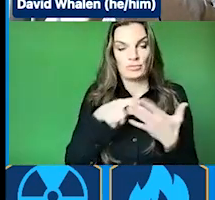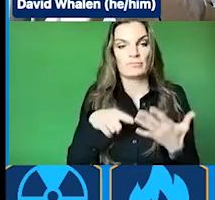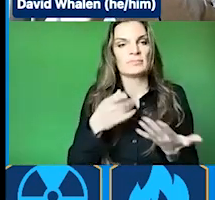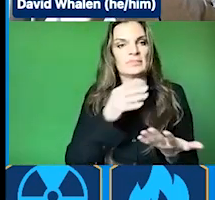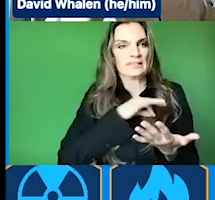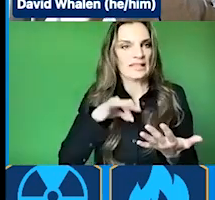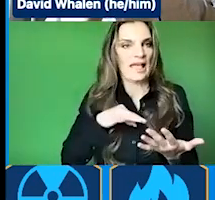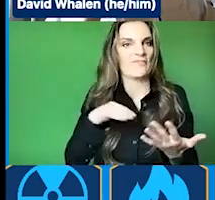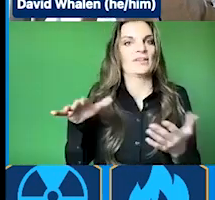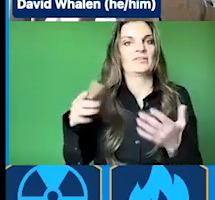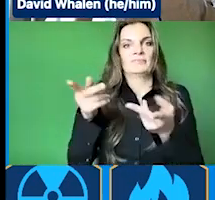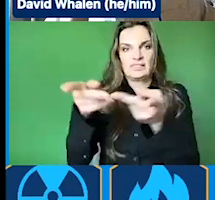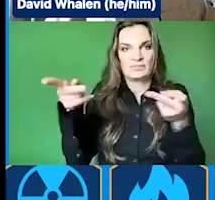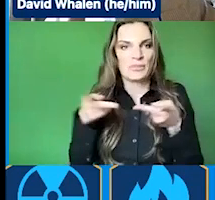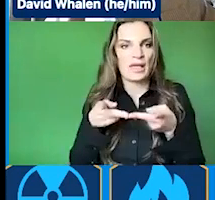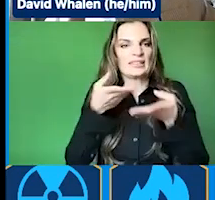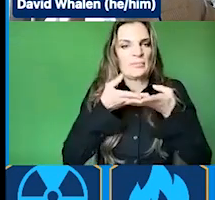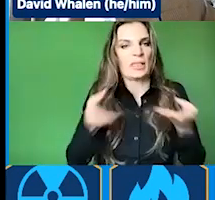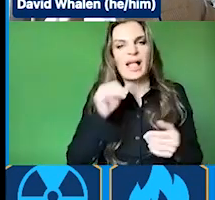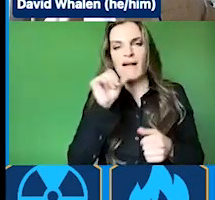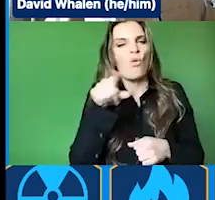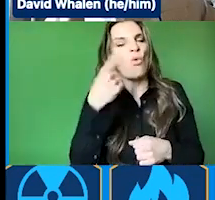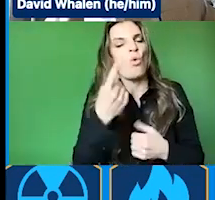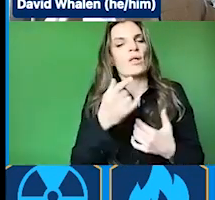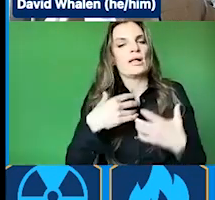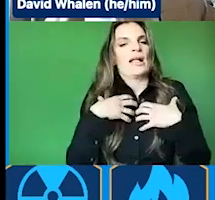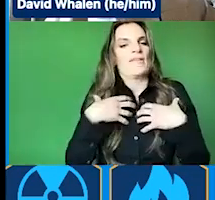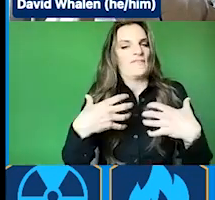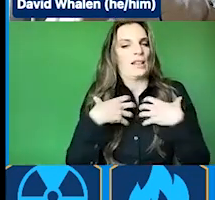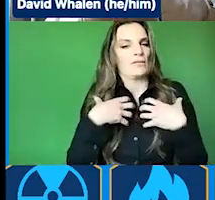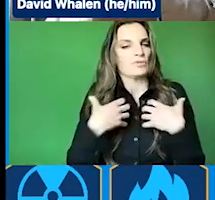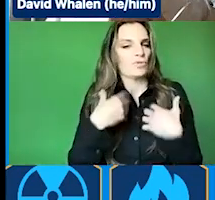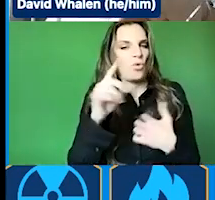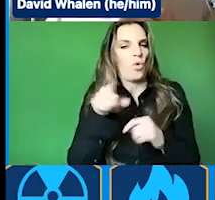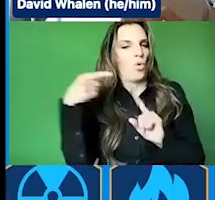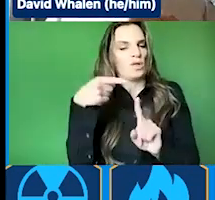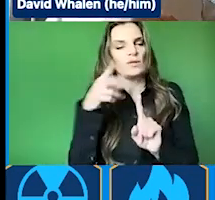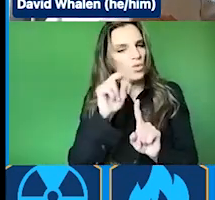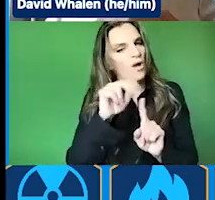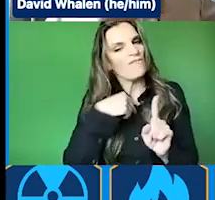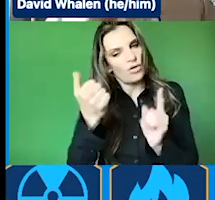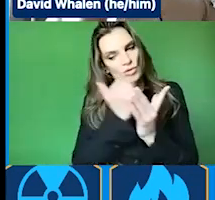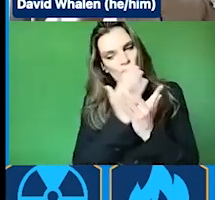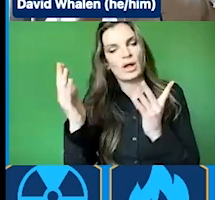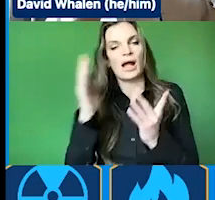just ventilators. There is almost an over emphasis on ventilators during COVID-19. But it's more than that. It's